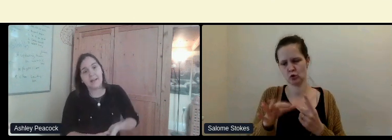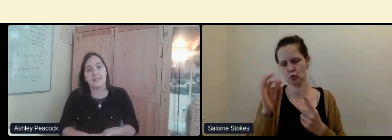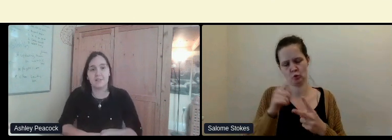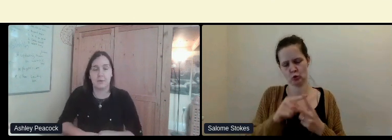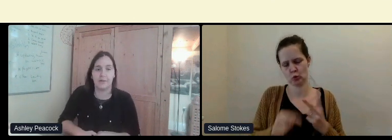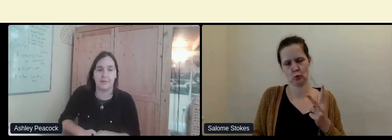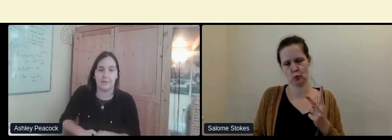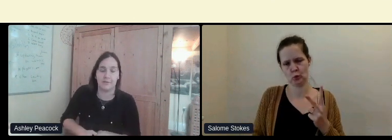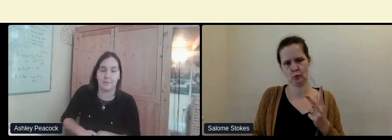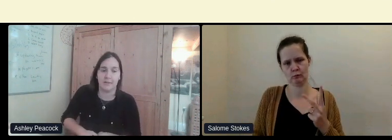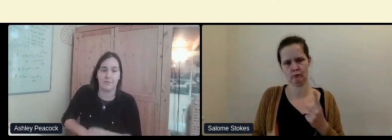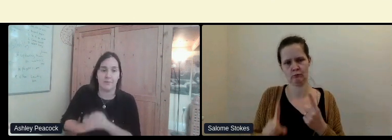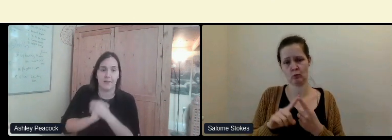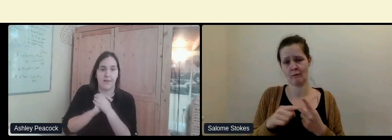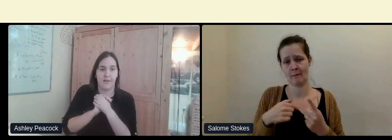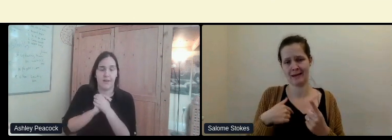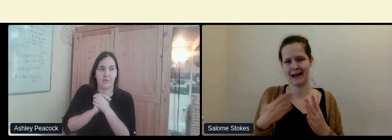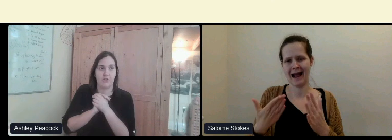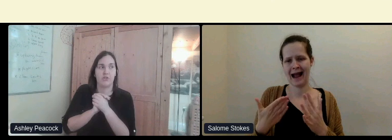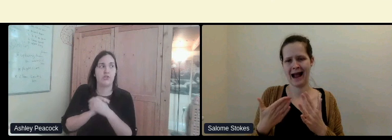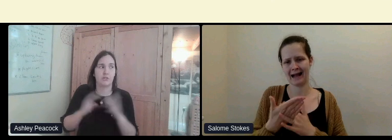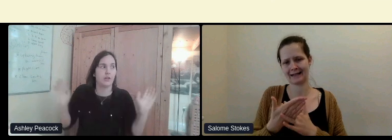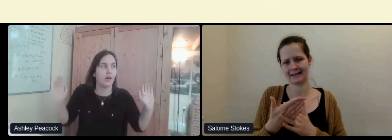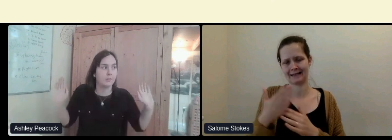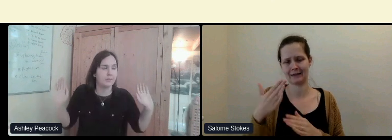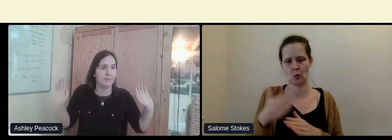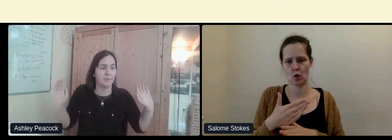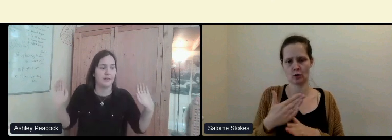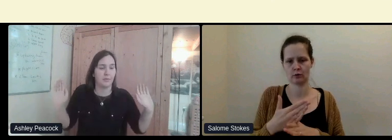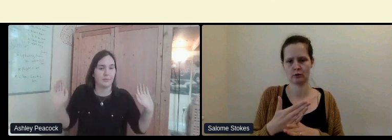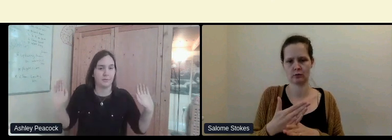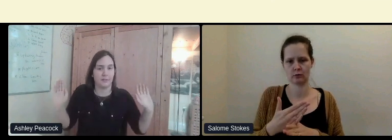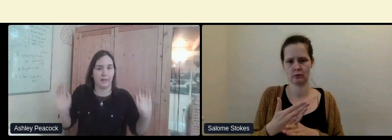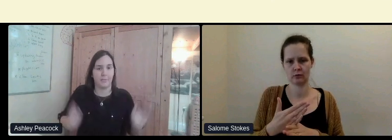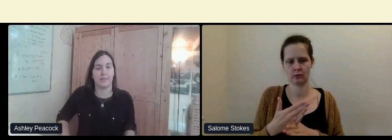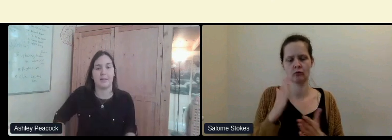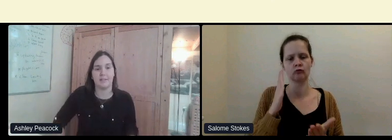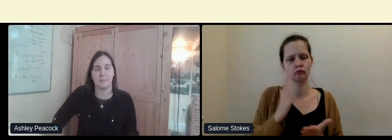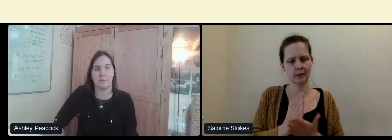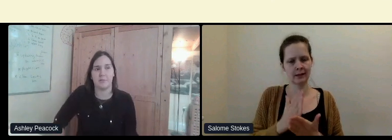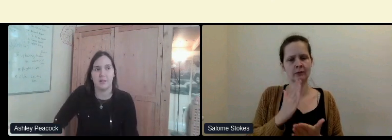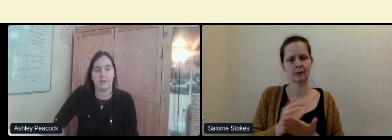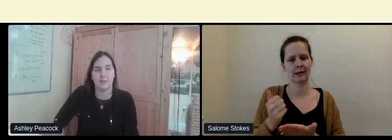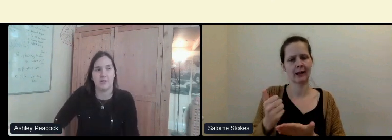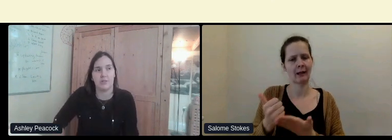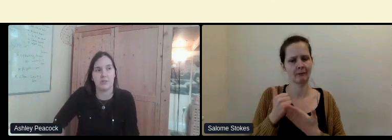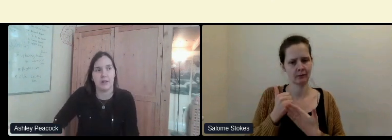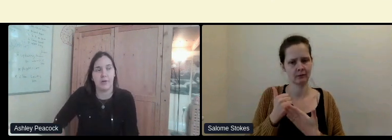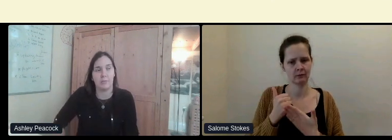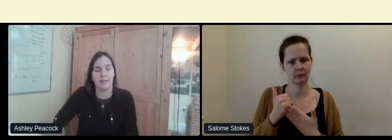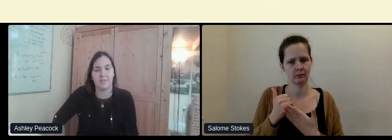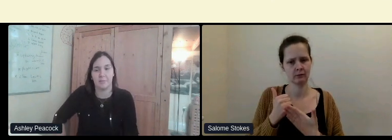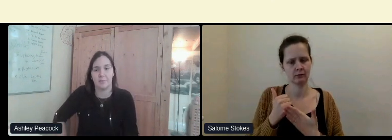Access to work, for me, has been unbelievably helpful. Getting someone to help and support